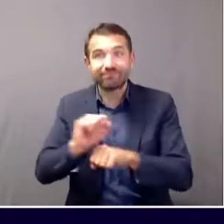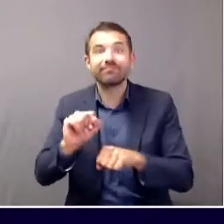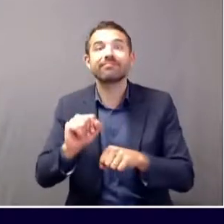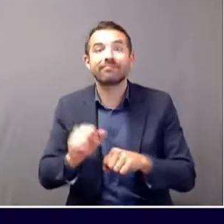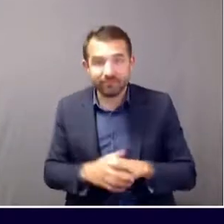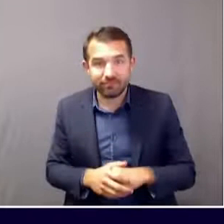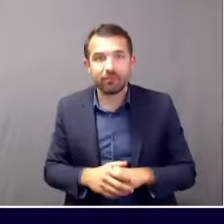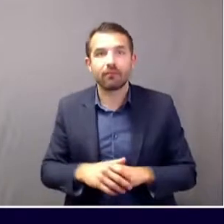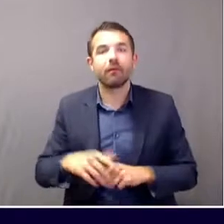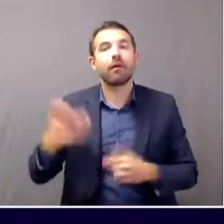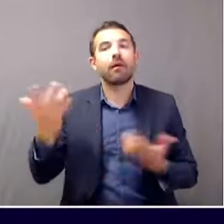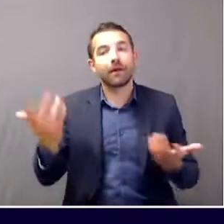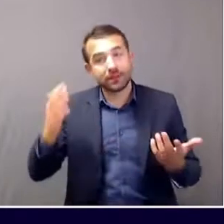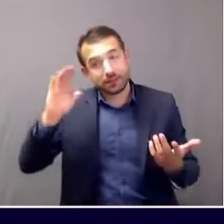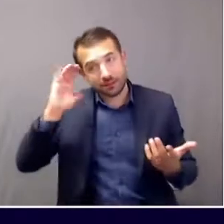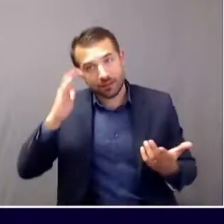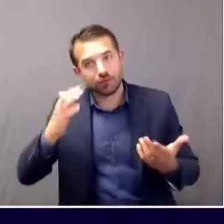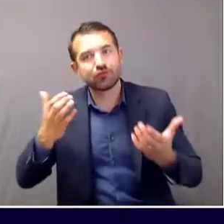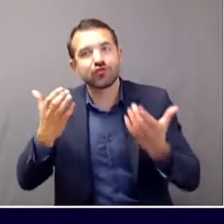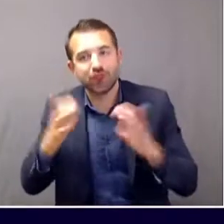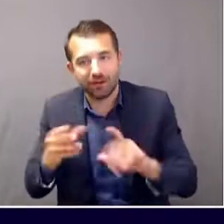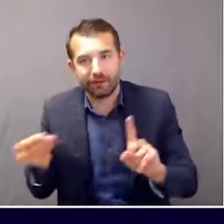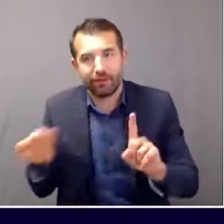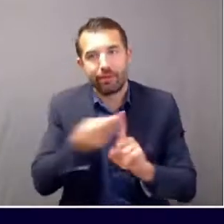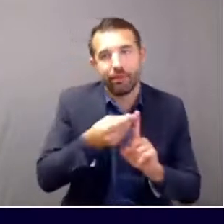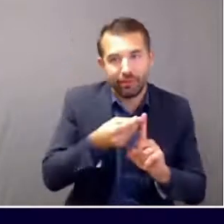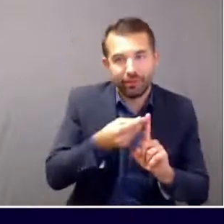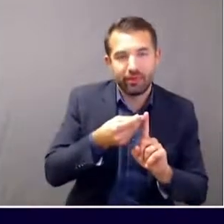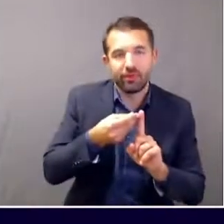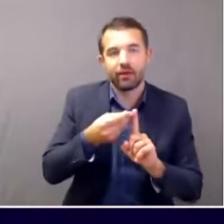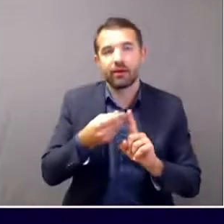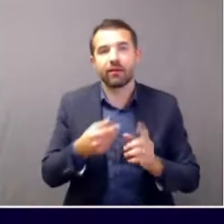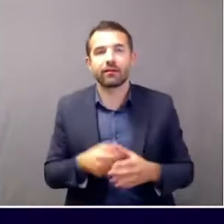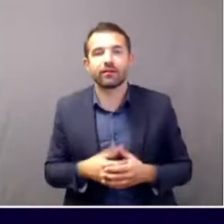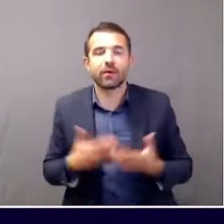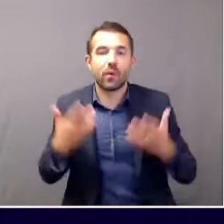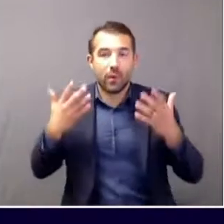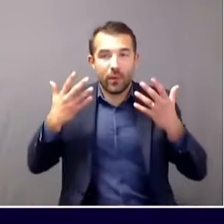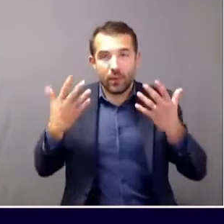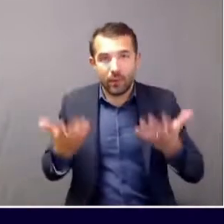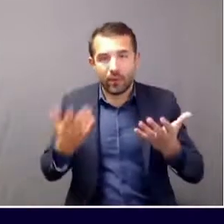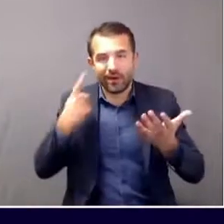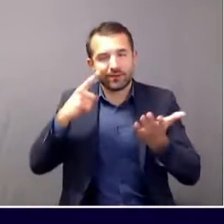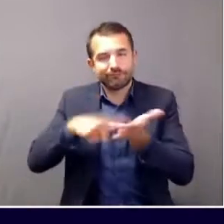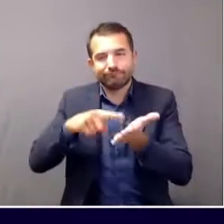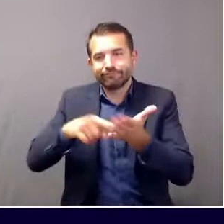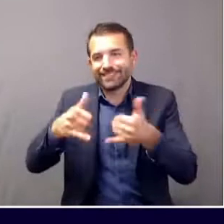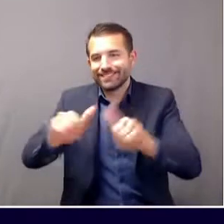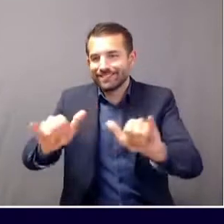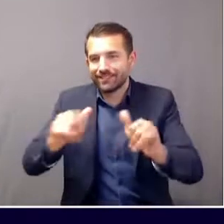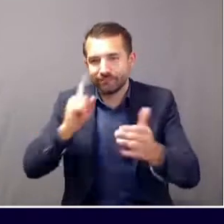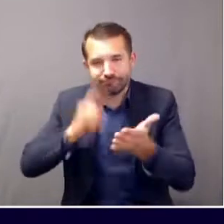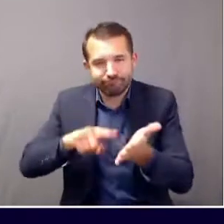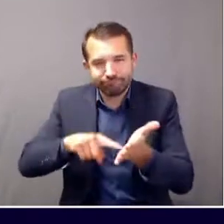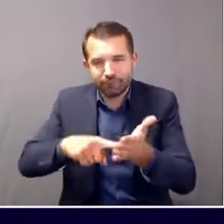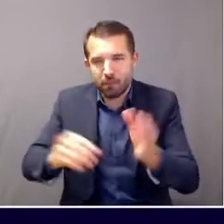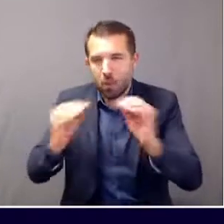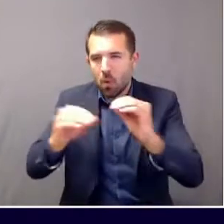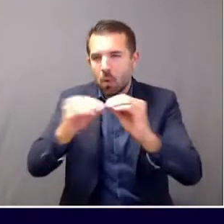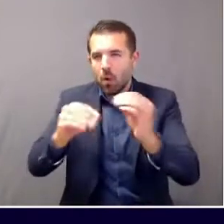dunk case will have to do more digging to find that out but